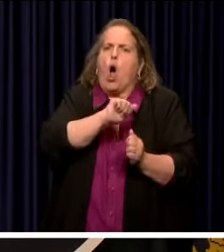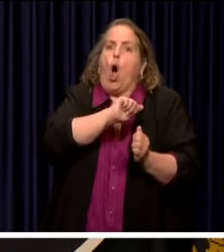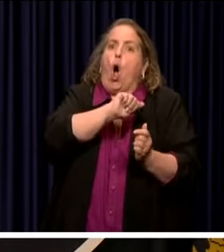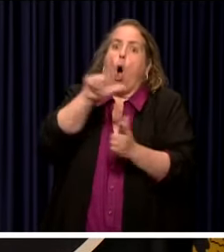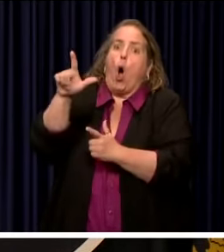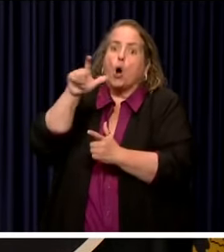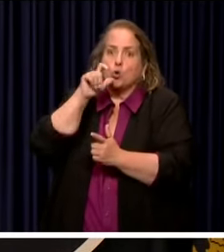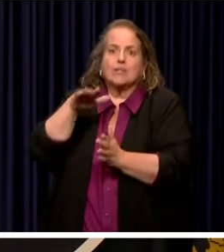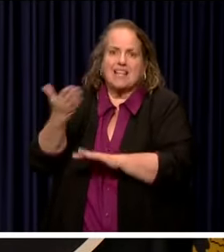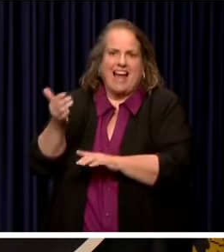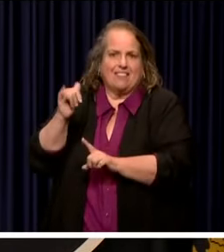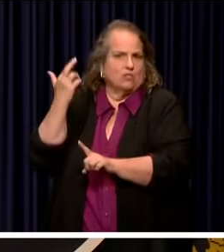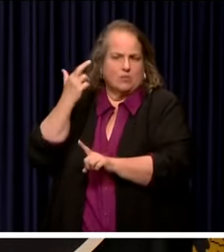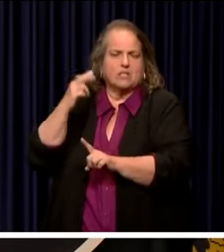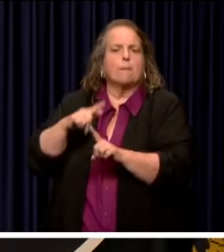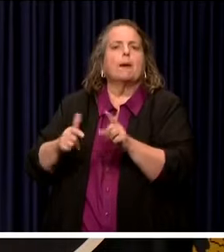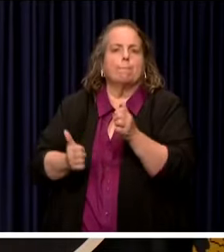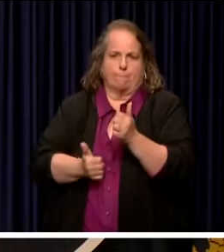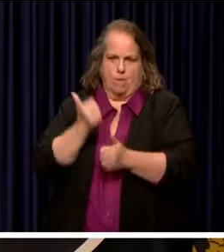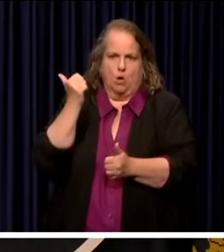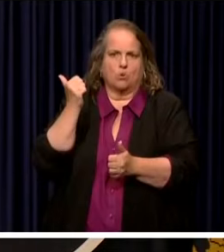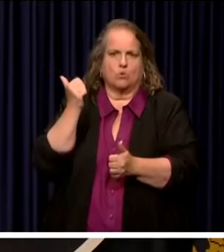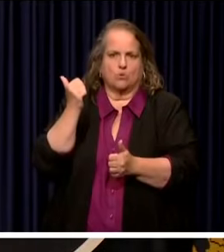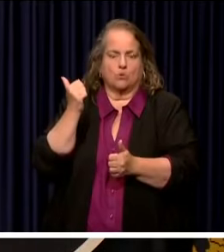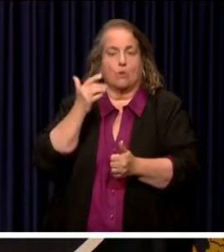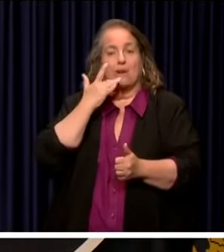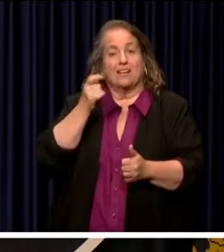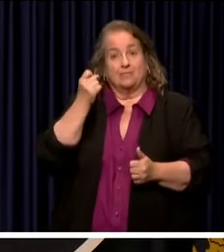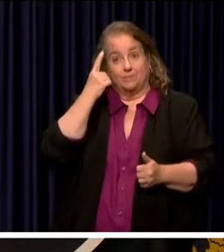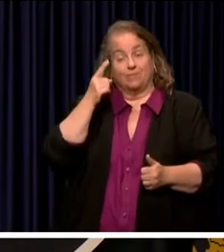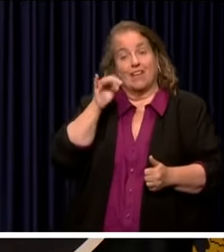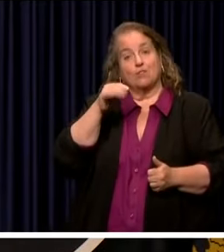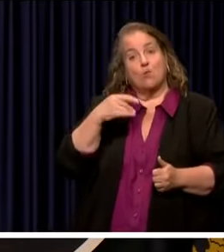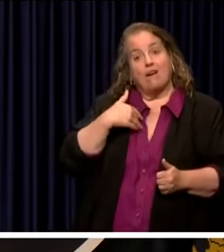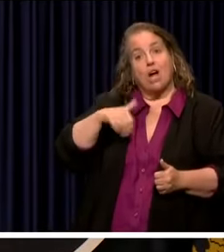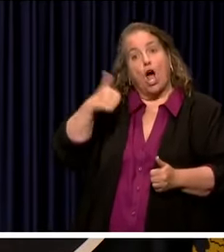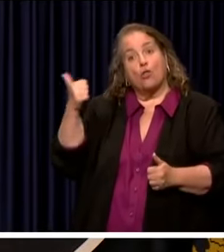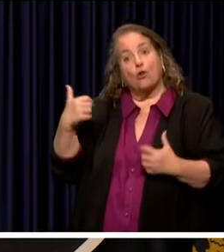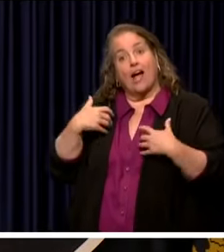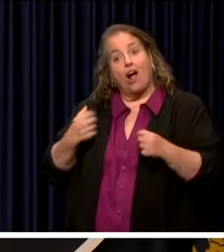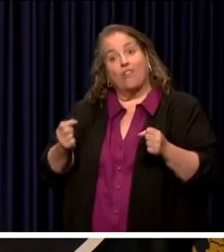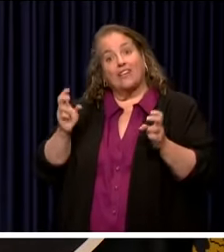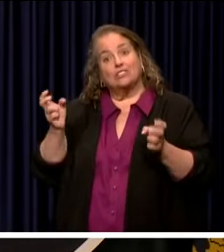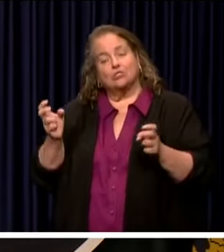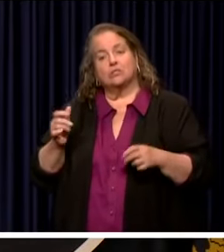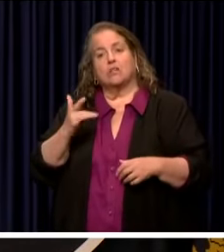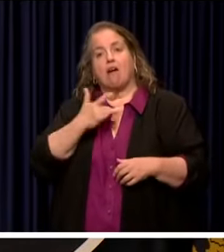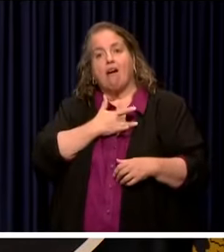IS THAT SOMETHINGAS THAT THE STATE MAY HAVE TO DO ALSO OR LAY